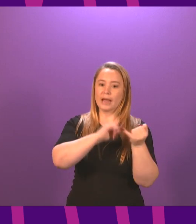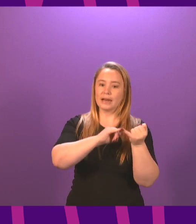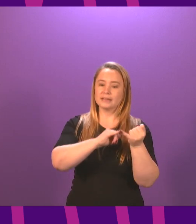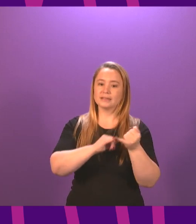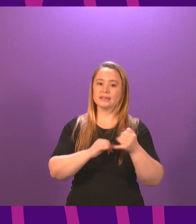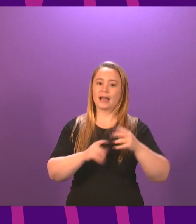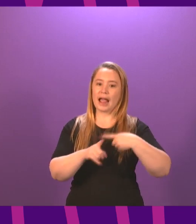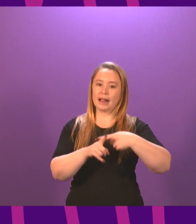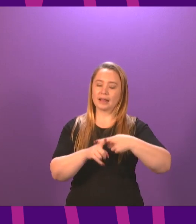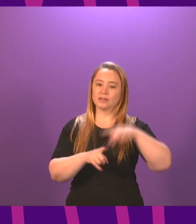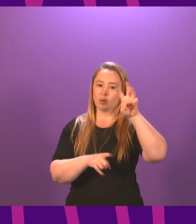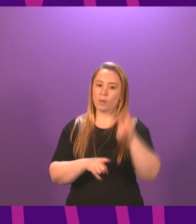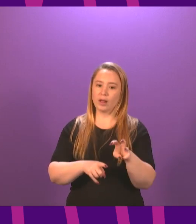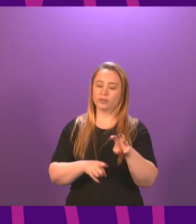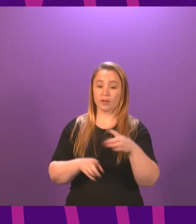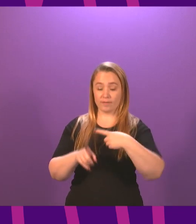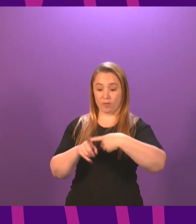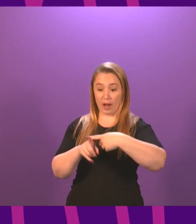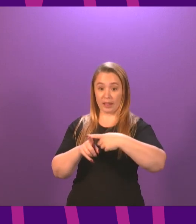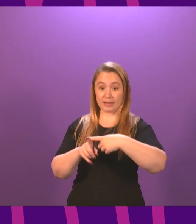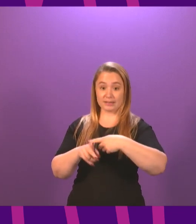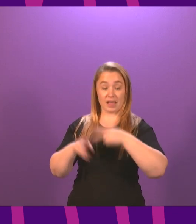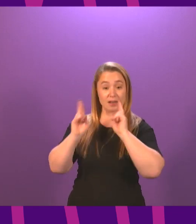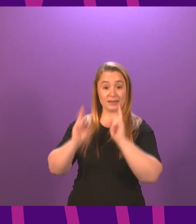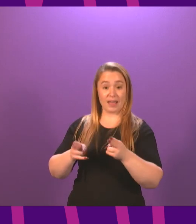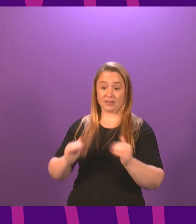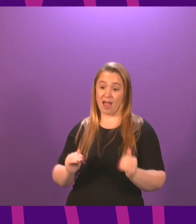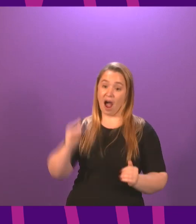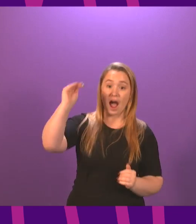and Wales, show that excess deaths in care homes in England have been higher than they